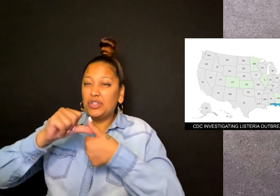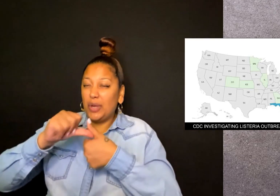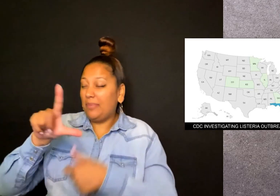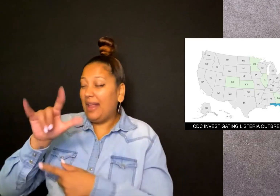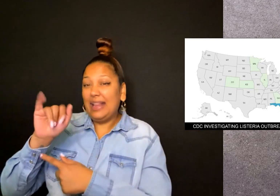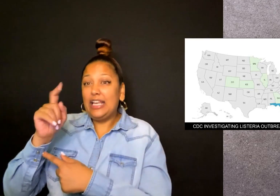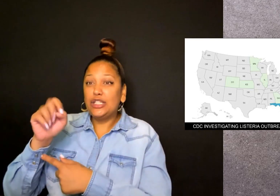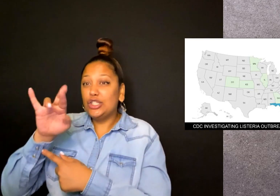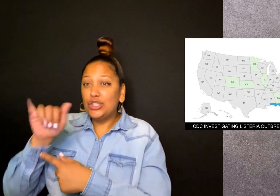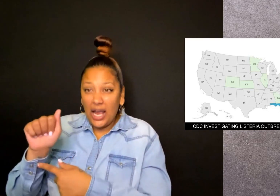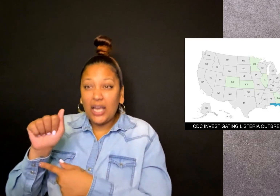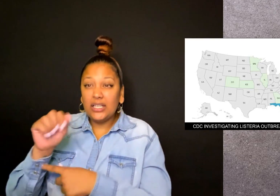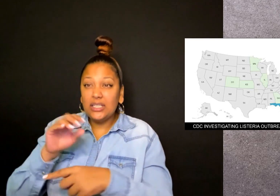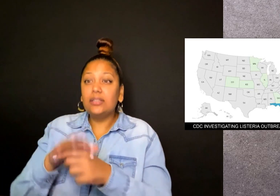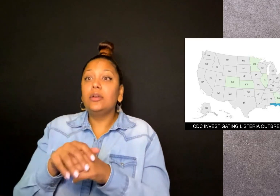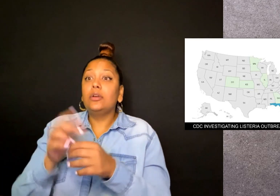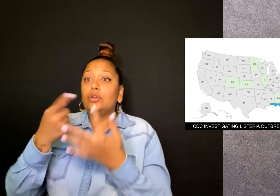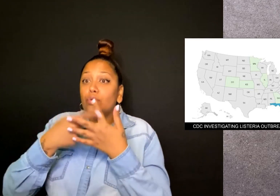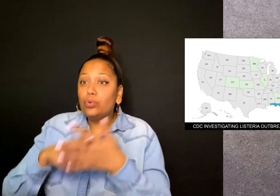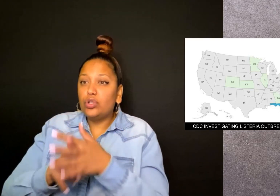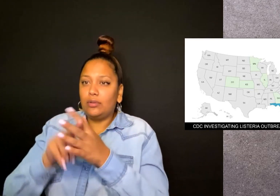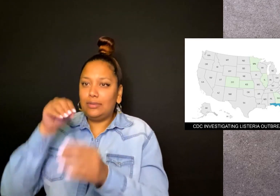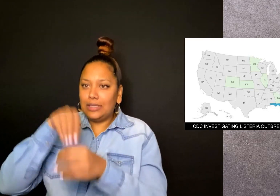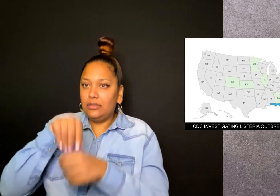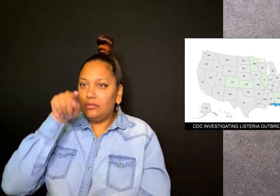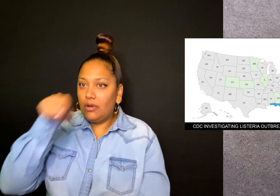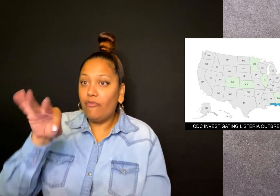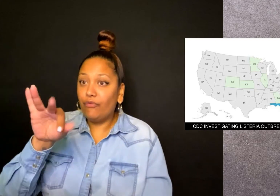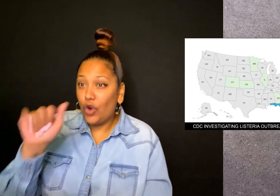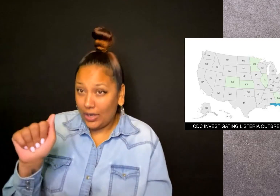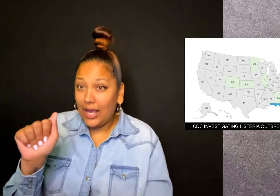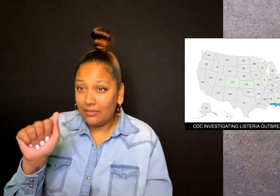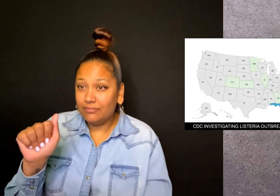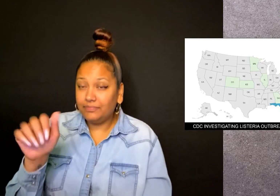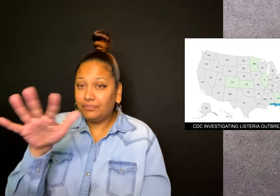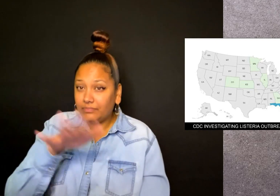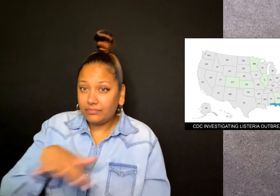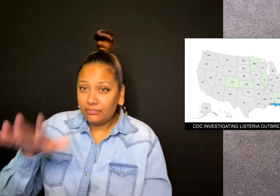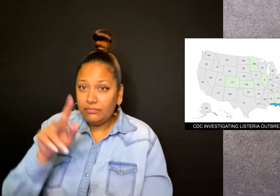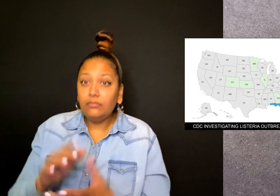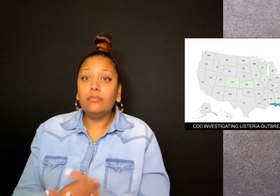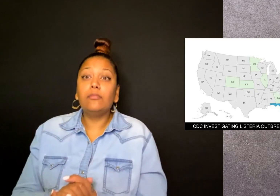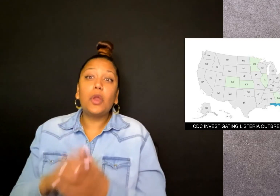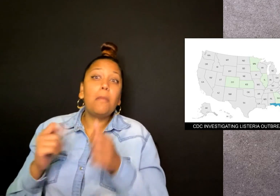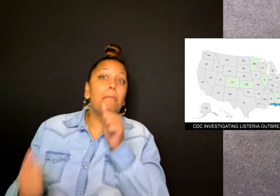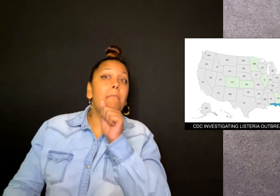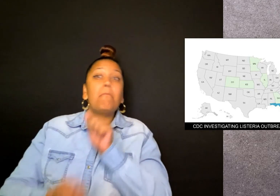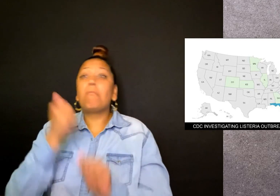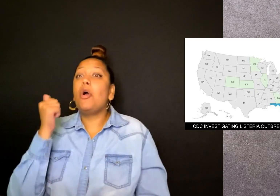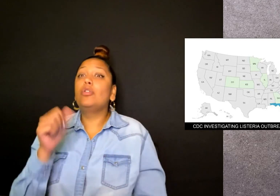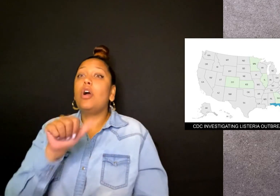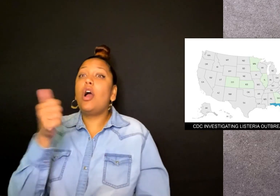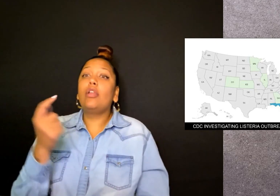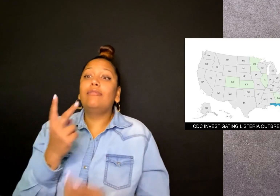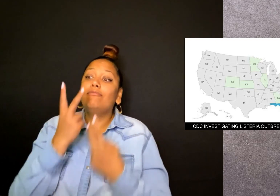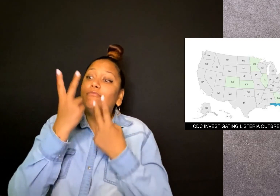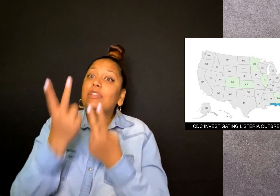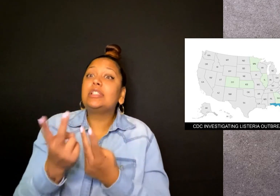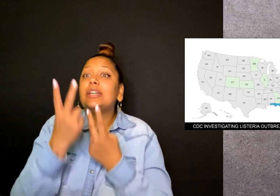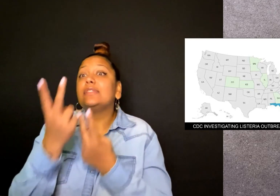more than half of the listeria infections originated in Florida residents most of the others